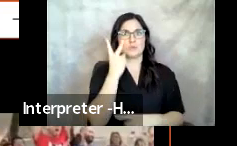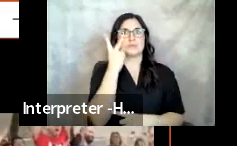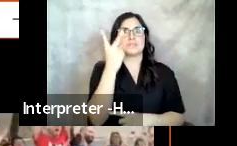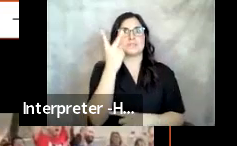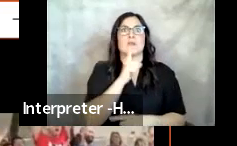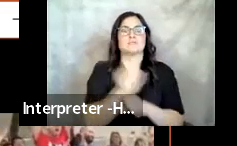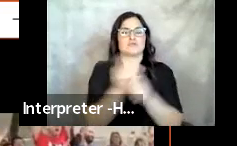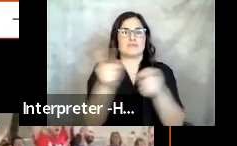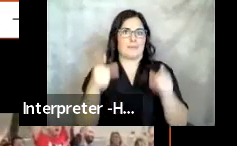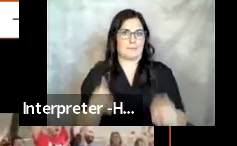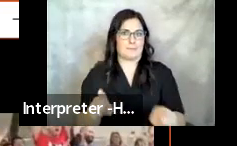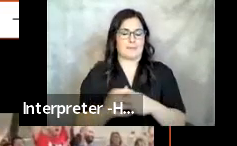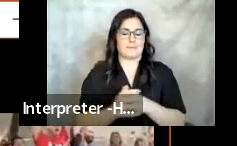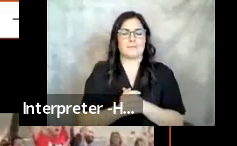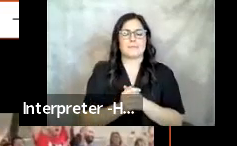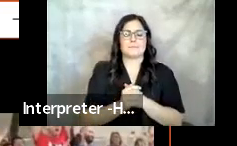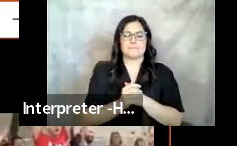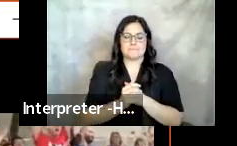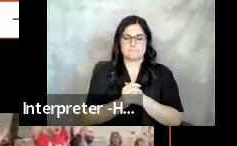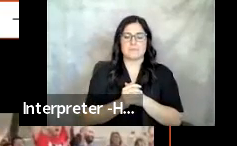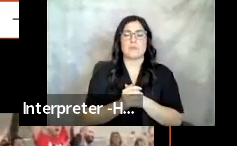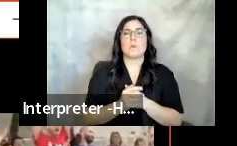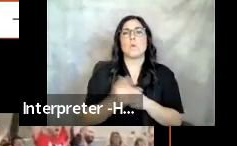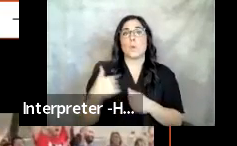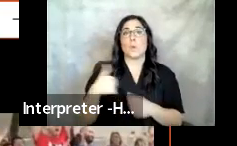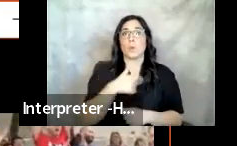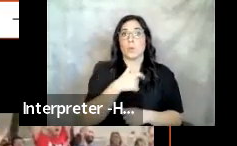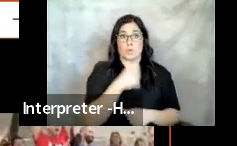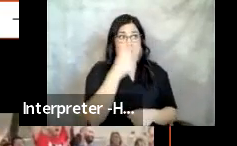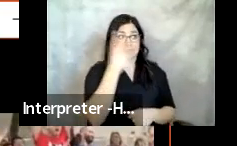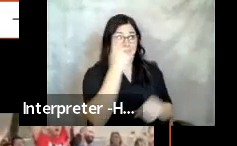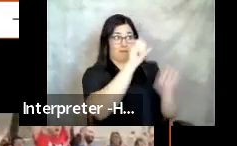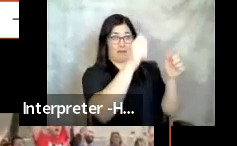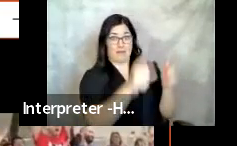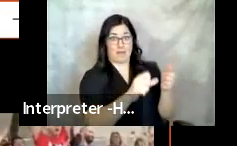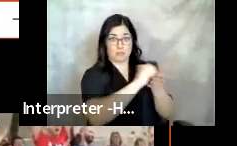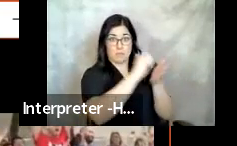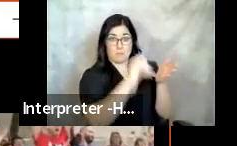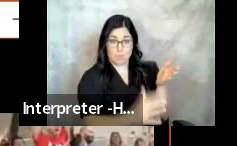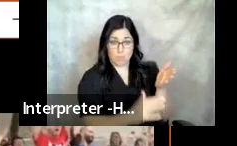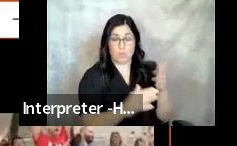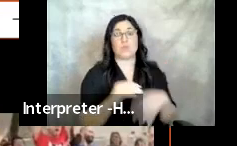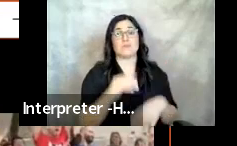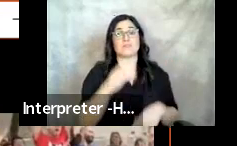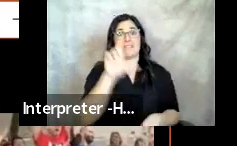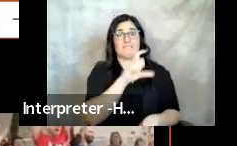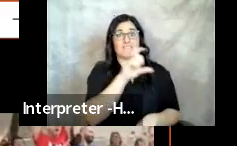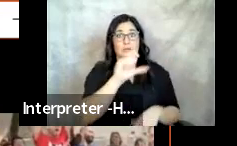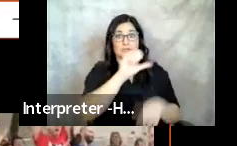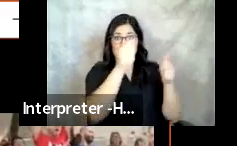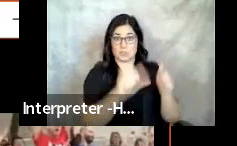Memory against forgetting. Includes. Tearing down. These. Confederate statues just as. People.